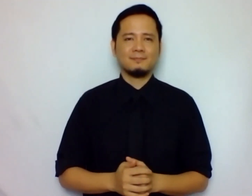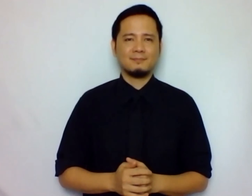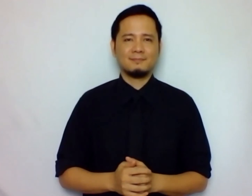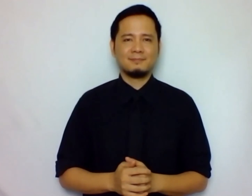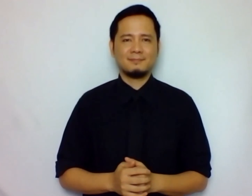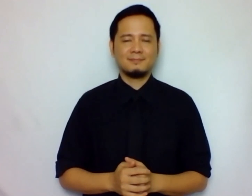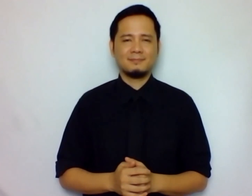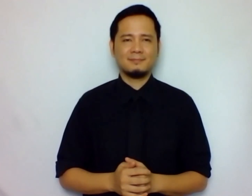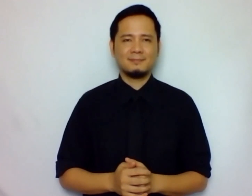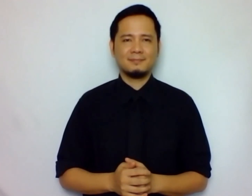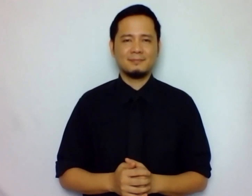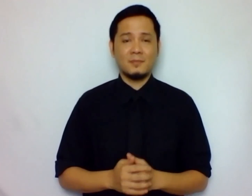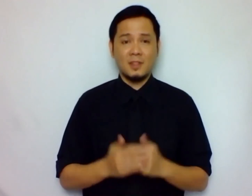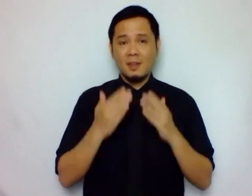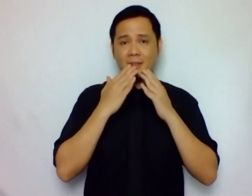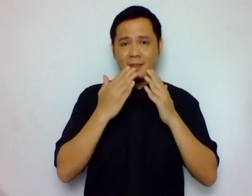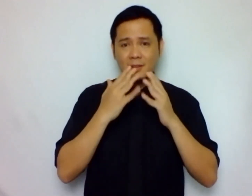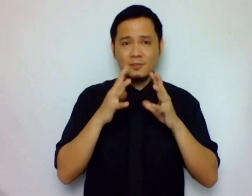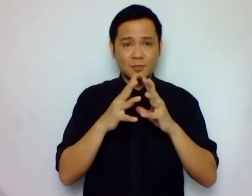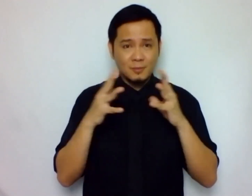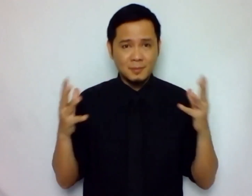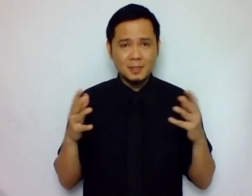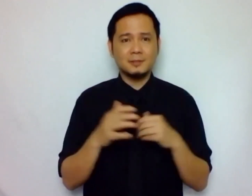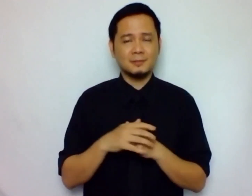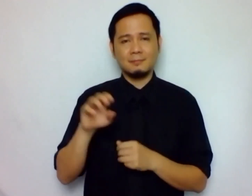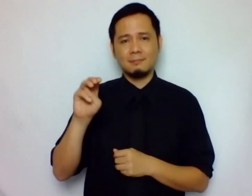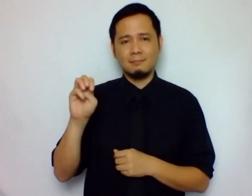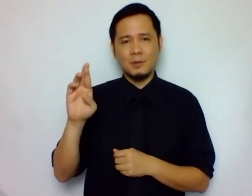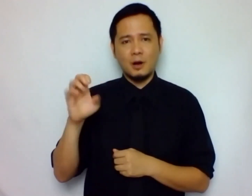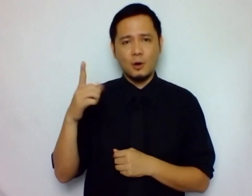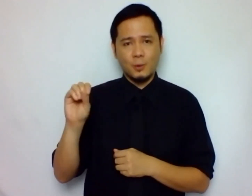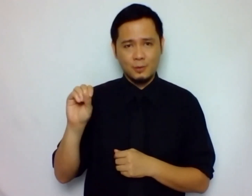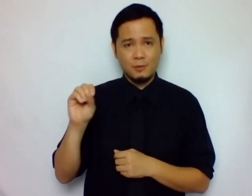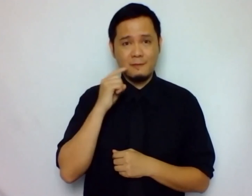Thank you so much, Ms Margot, for your presentation.